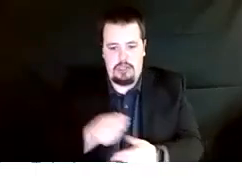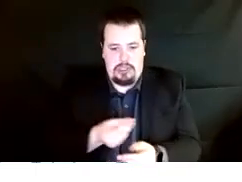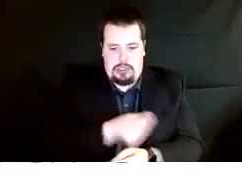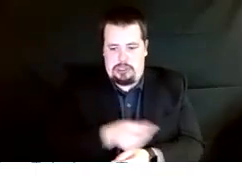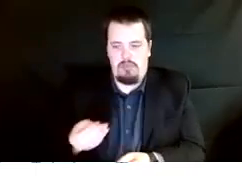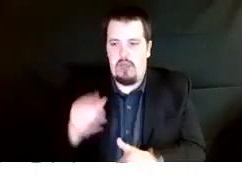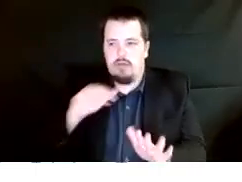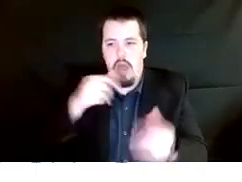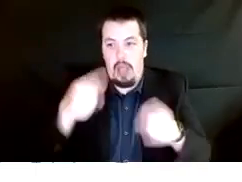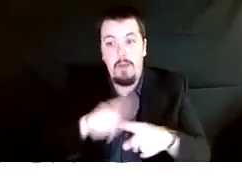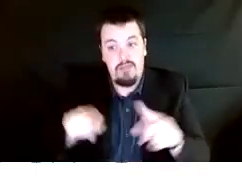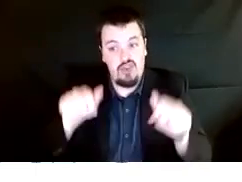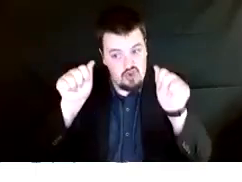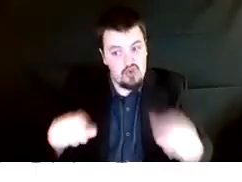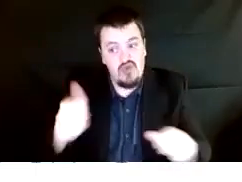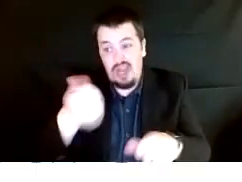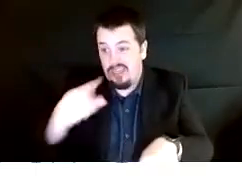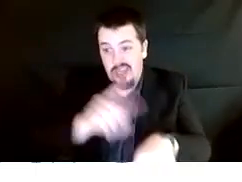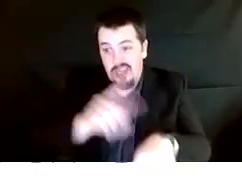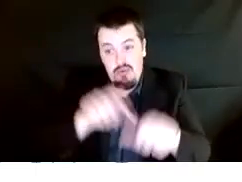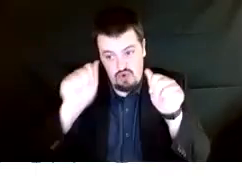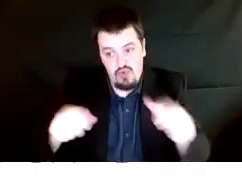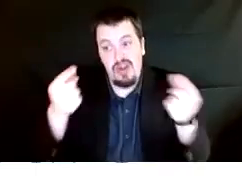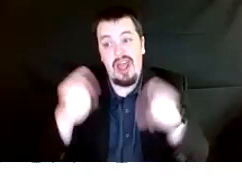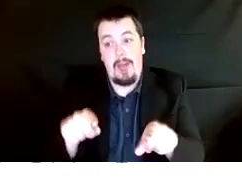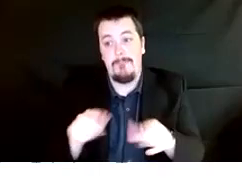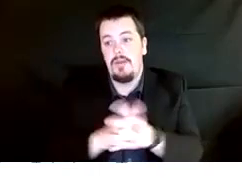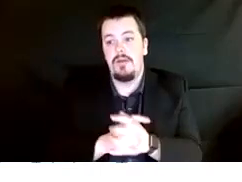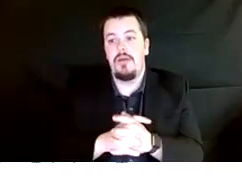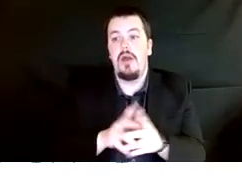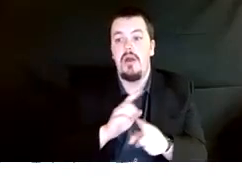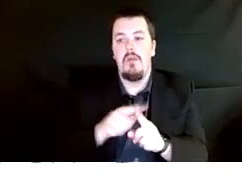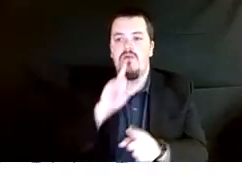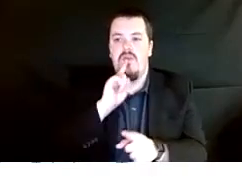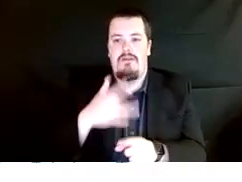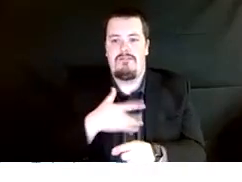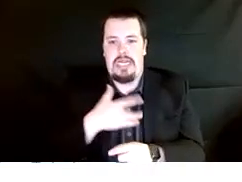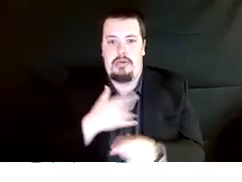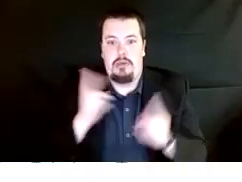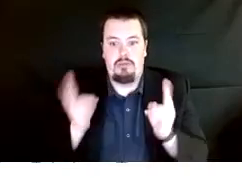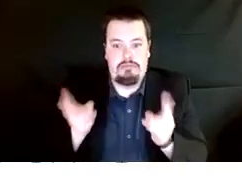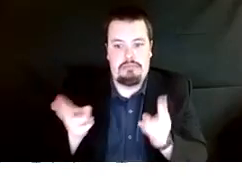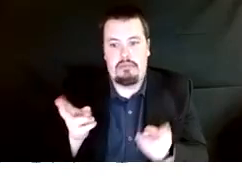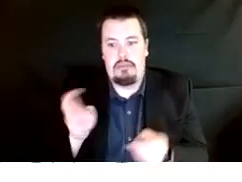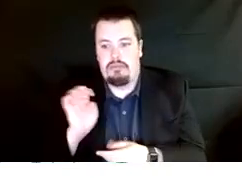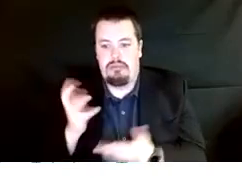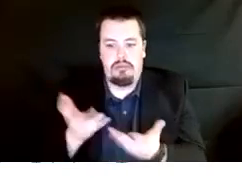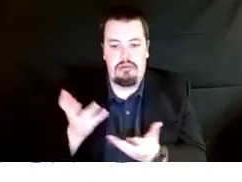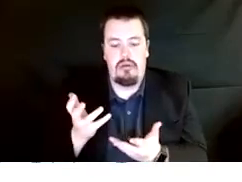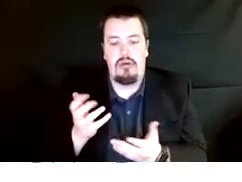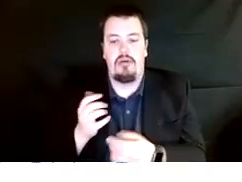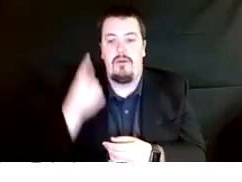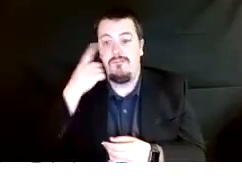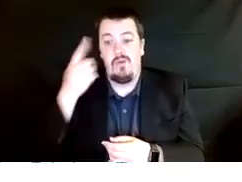we could have been at any moment, so there was a true sense of urgency on the part of all of us to